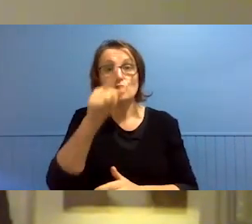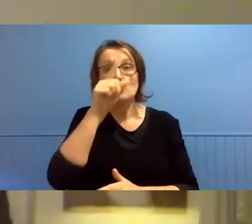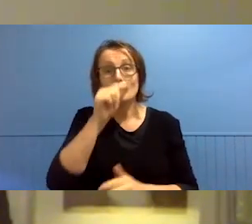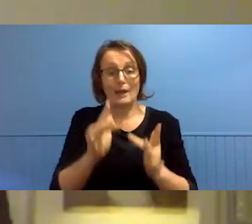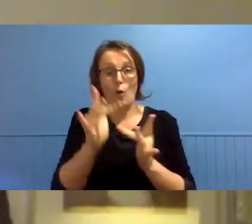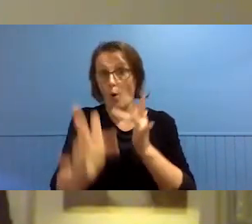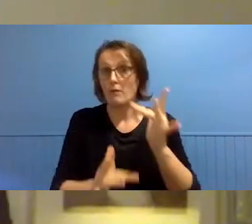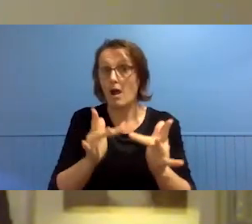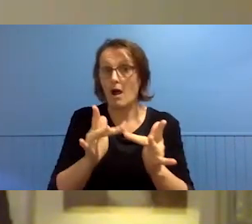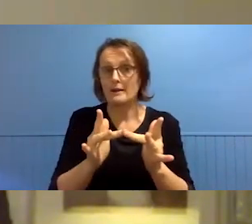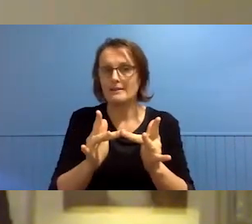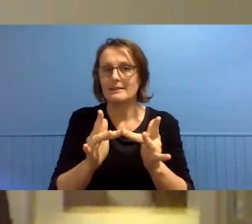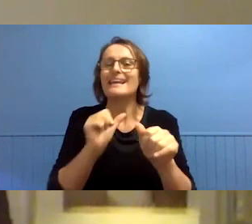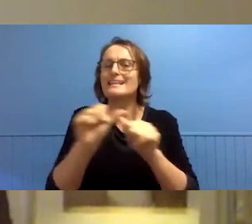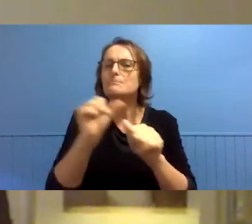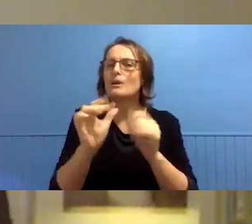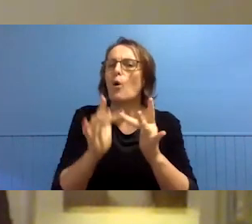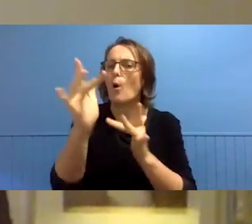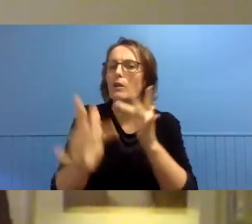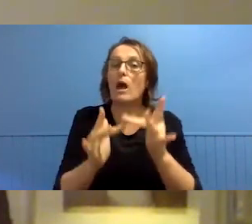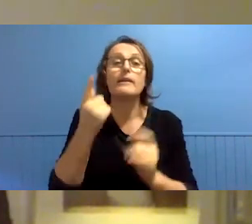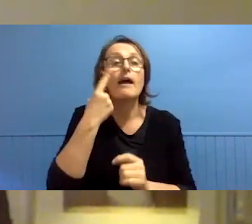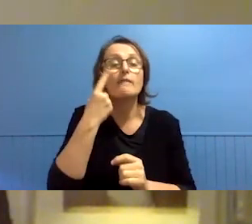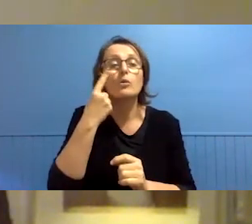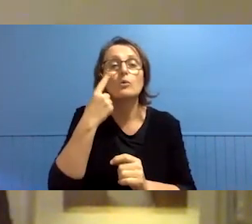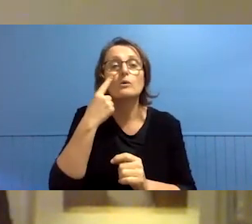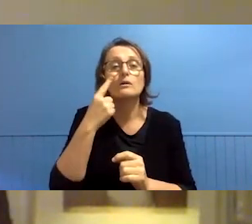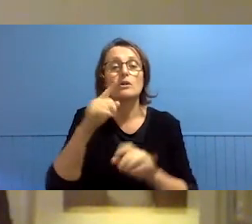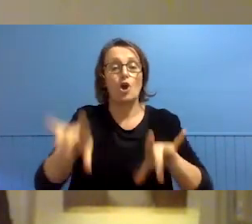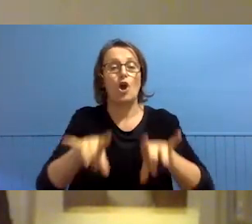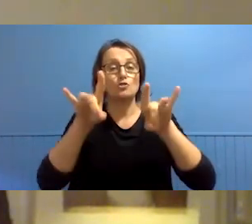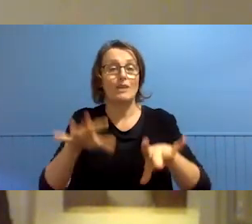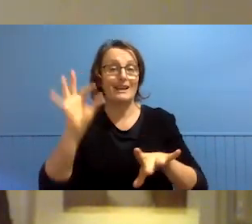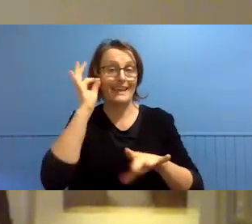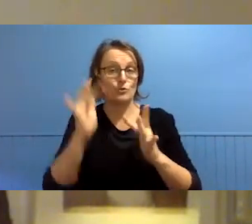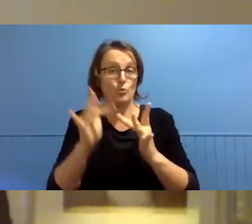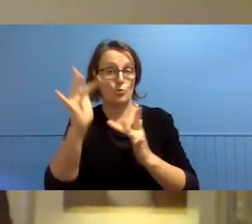actually - best to get online and check out the Australia council's